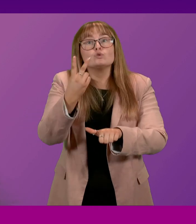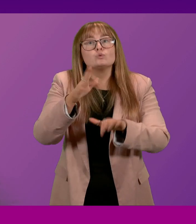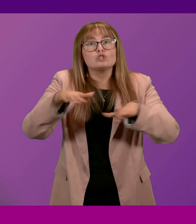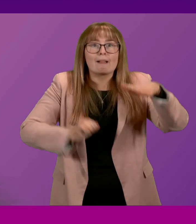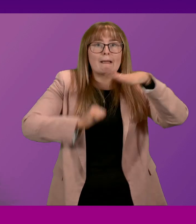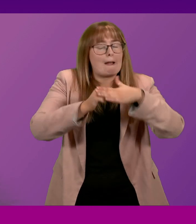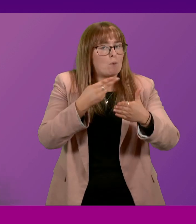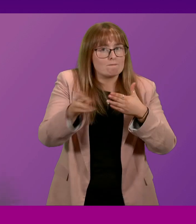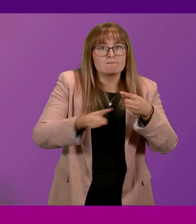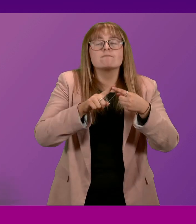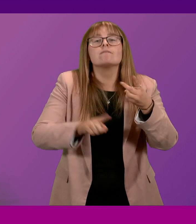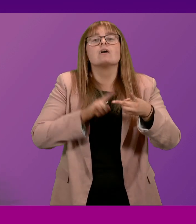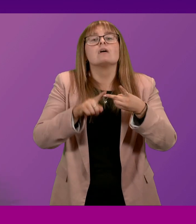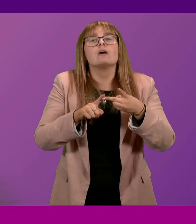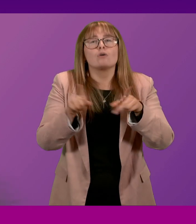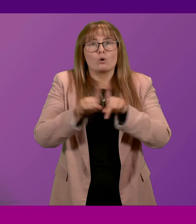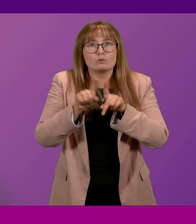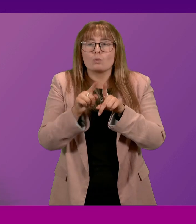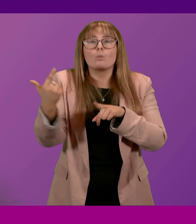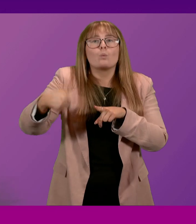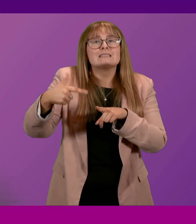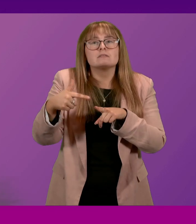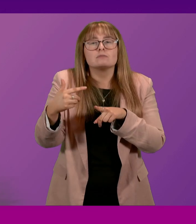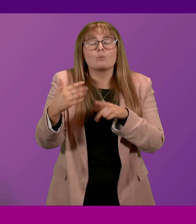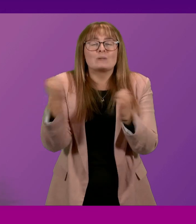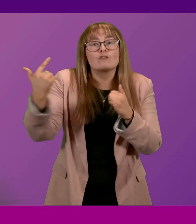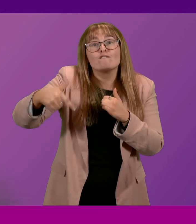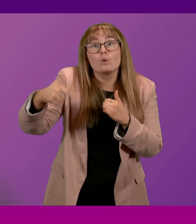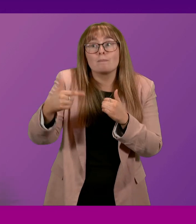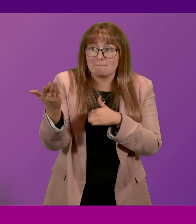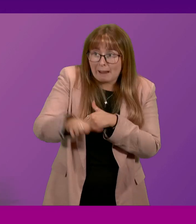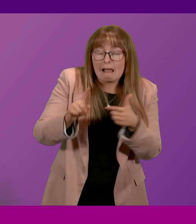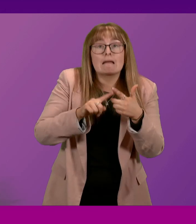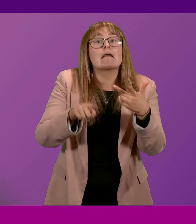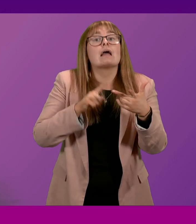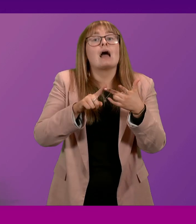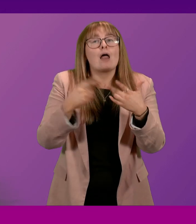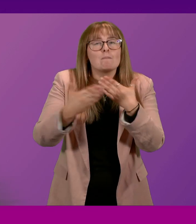cap and restore winter fuel payments to pensioners and looked forward to further discussions with